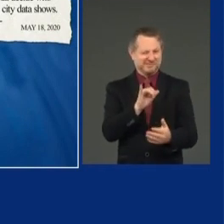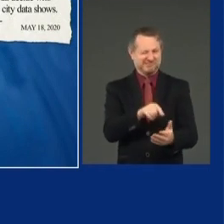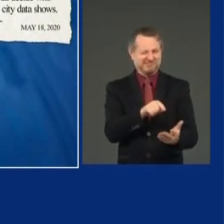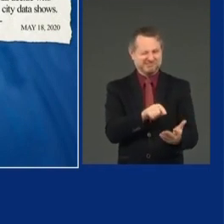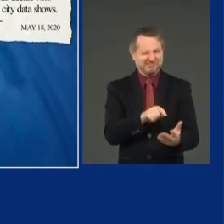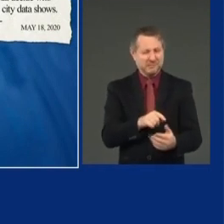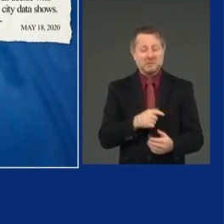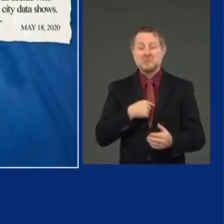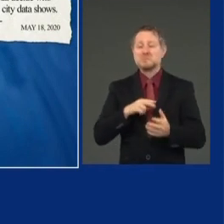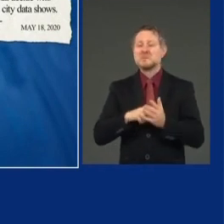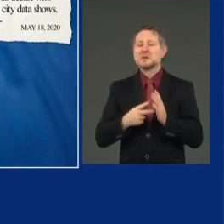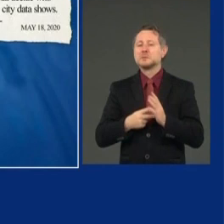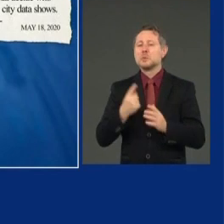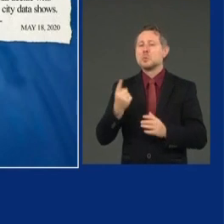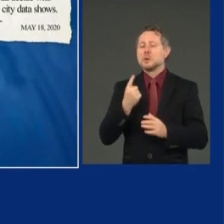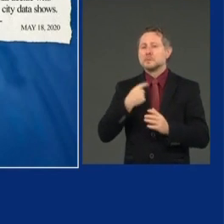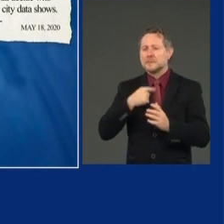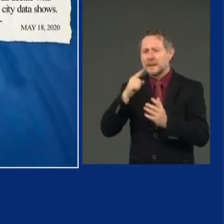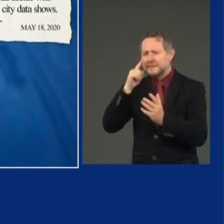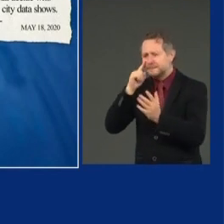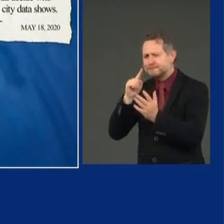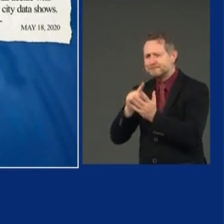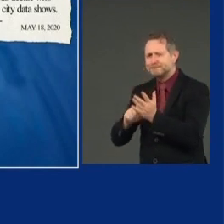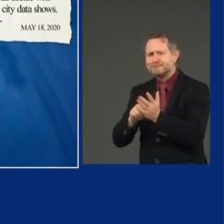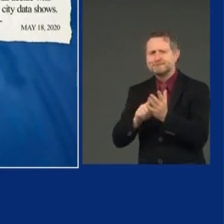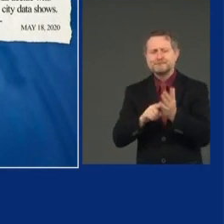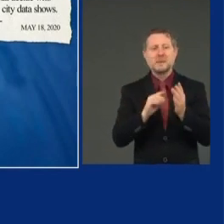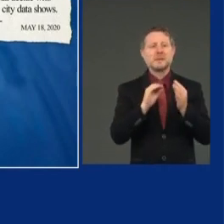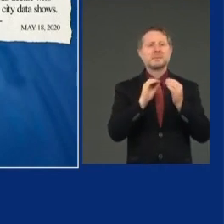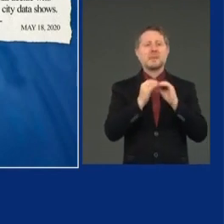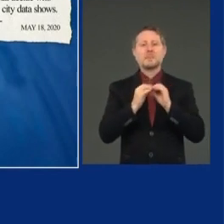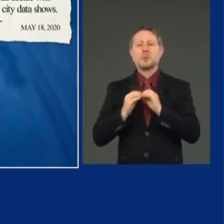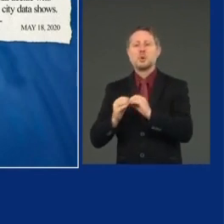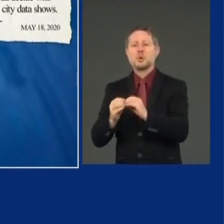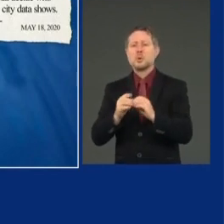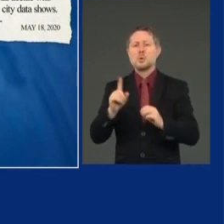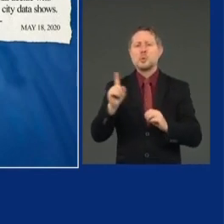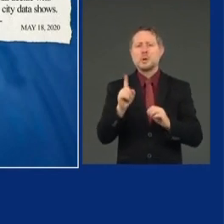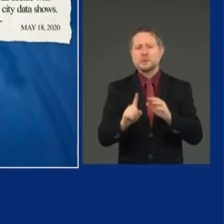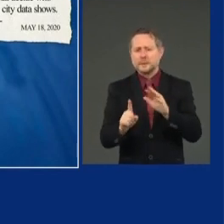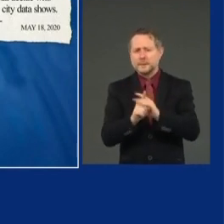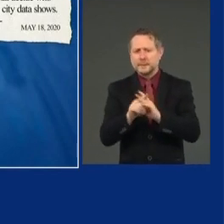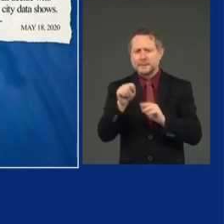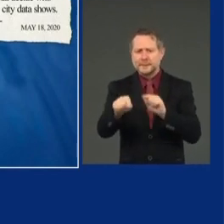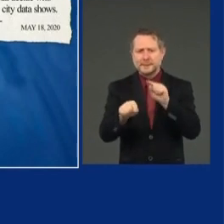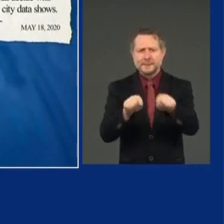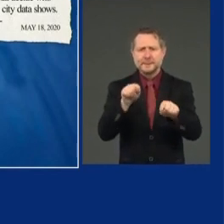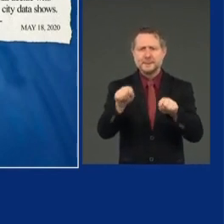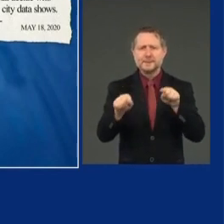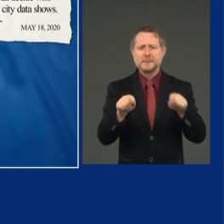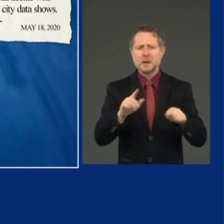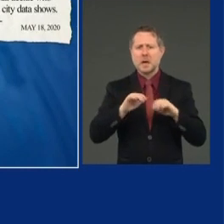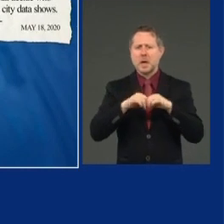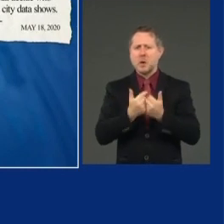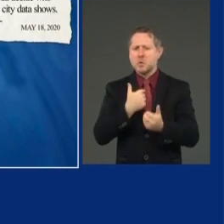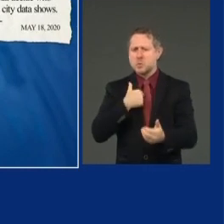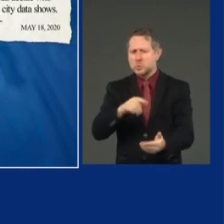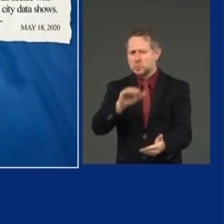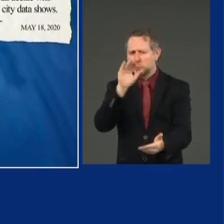IF YOU FOLLOW THAT GUIDANCE AND THAT THEORY, WE'RE ALWAYS LOOKING AT AND RESEARCHING THE